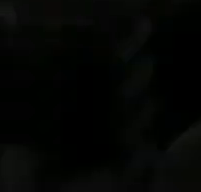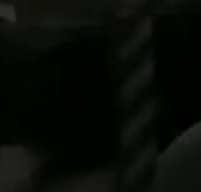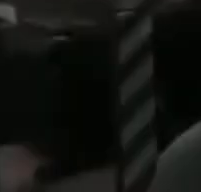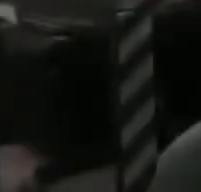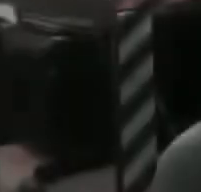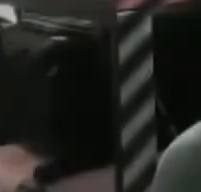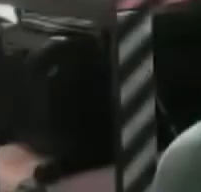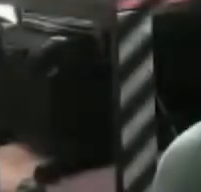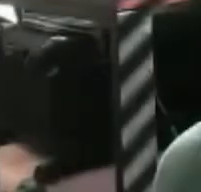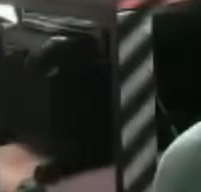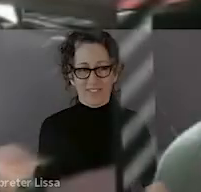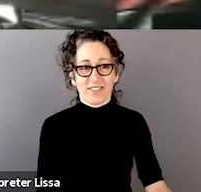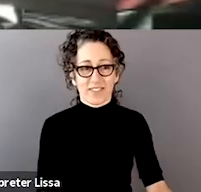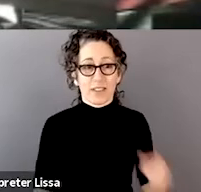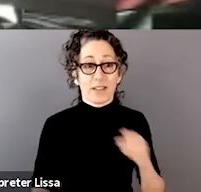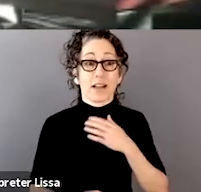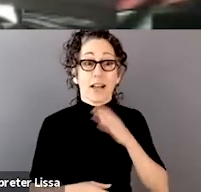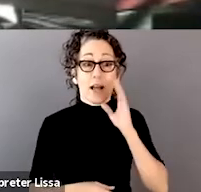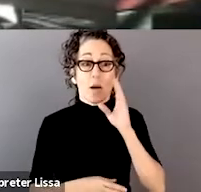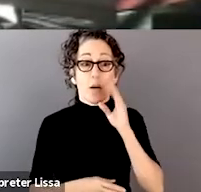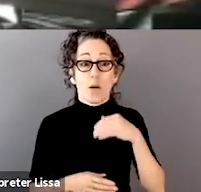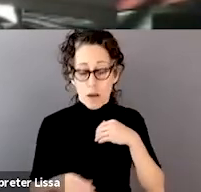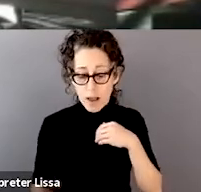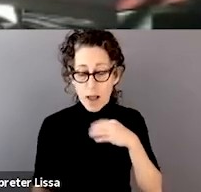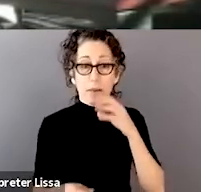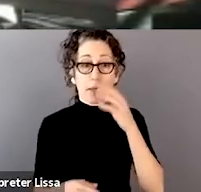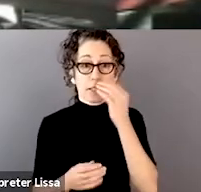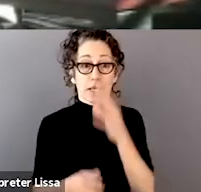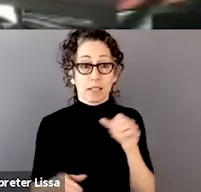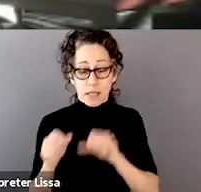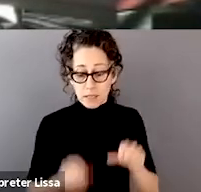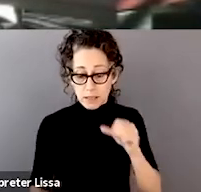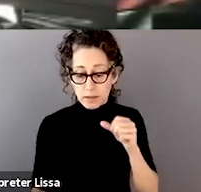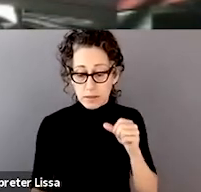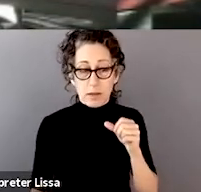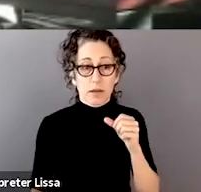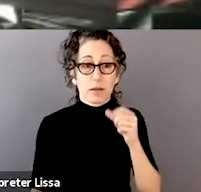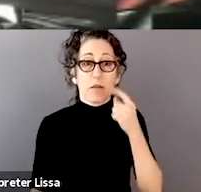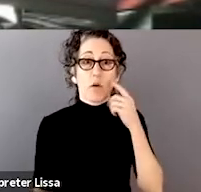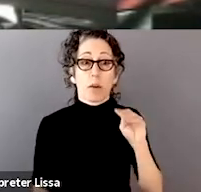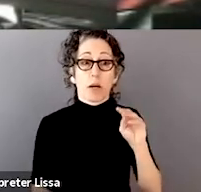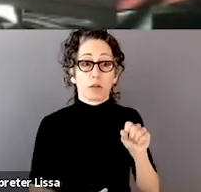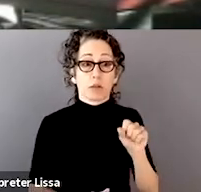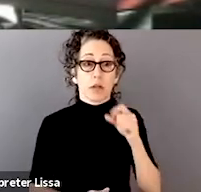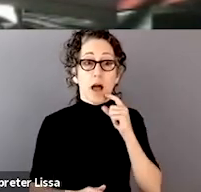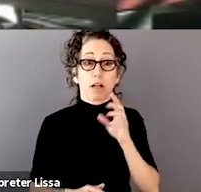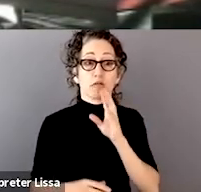Hi, my name is Farzaneh. I'm a data scientist in Azure Networking at Microsoft. I'm going to talk about the potential AI